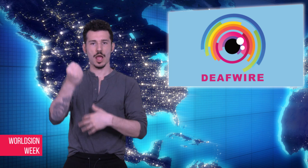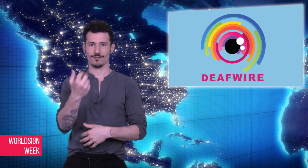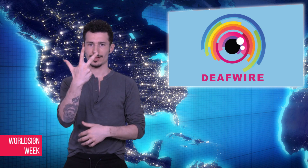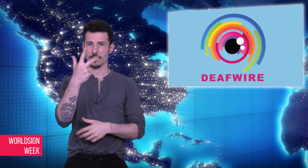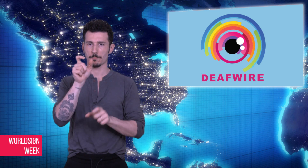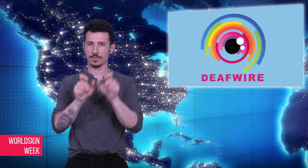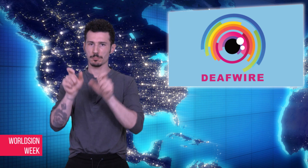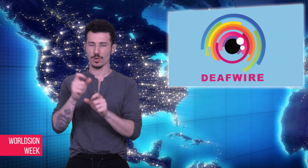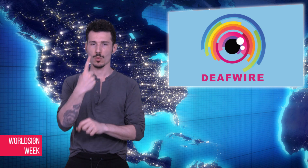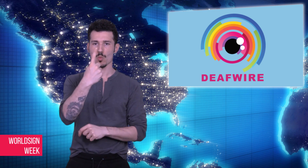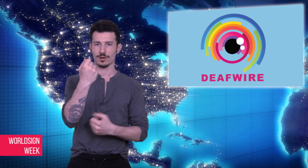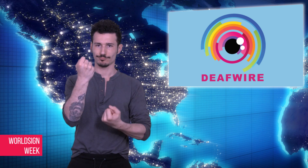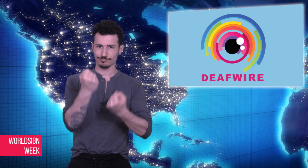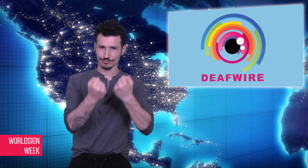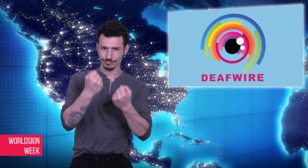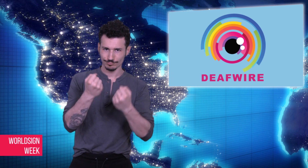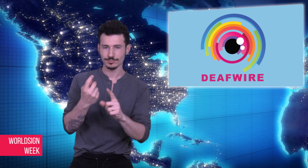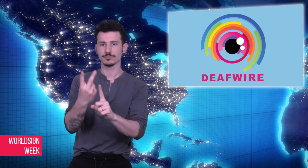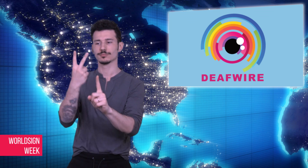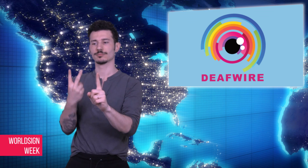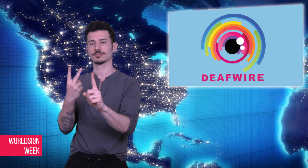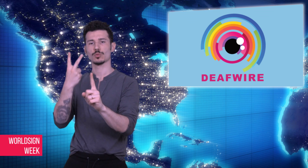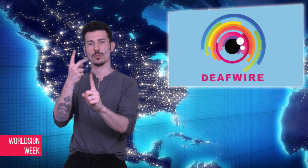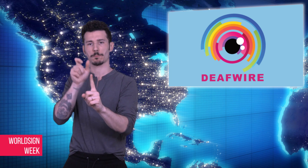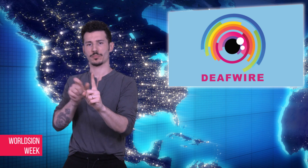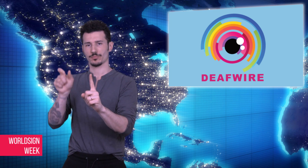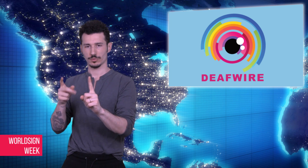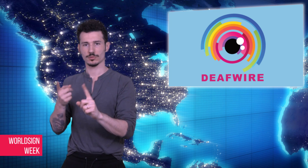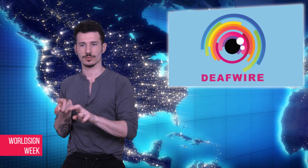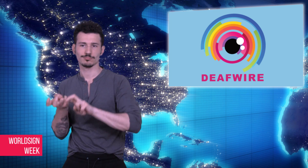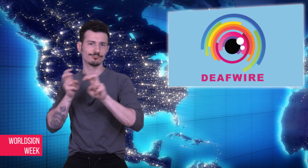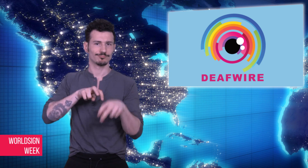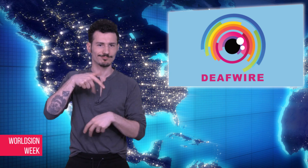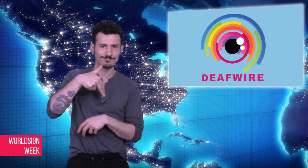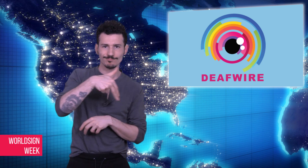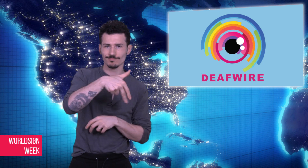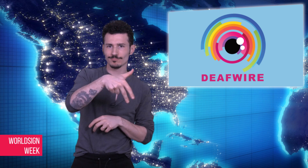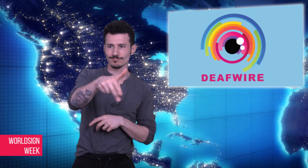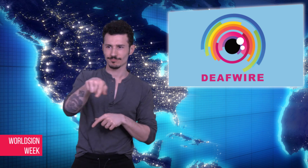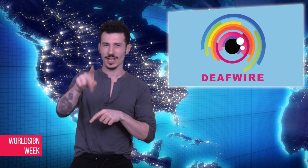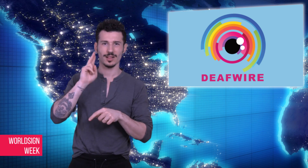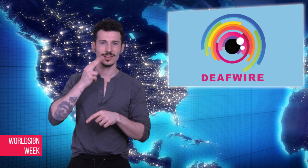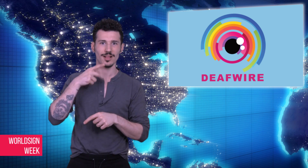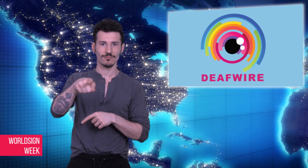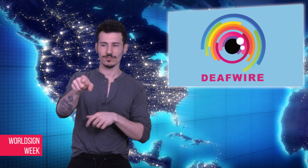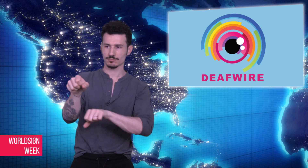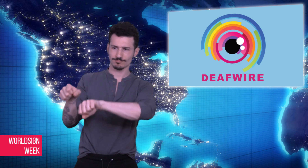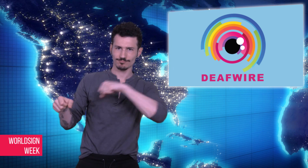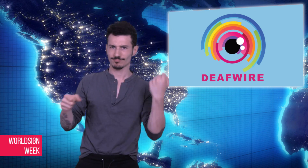passengers from the black car walked